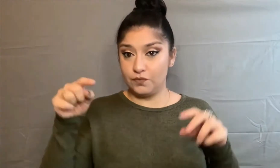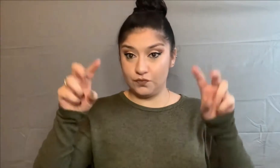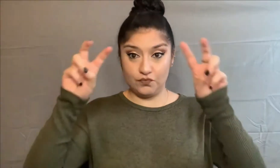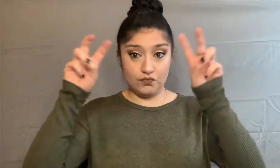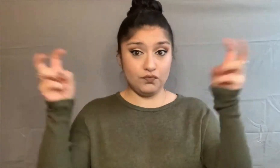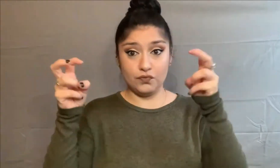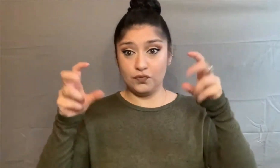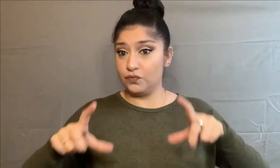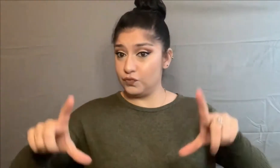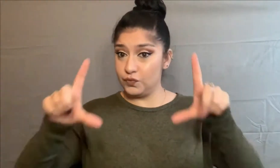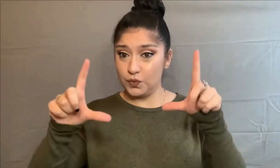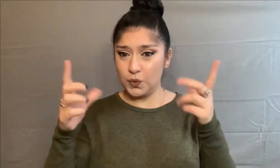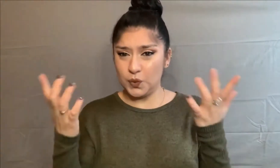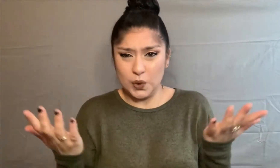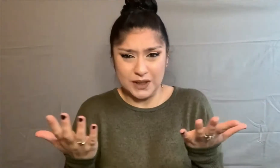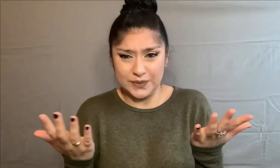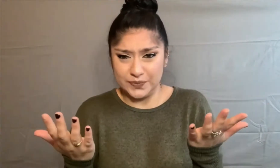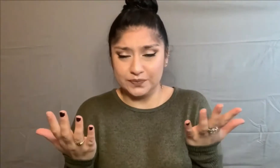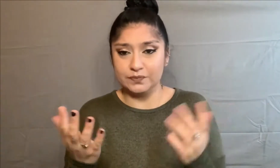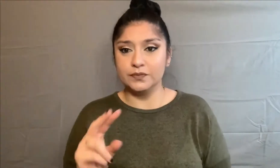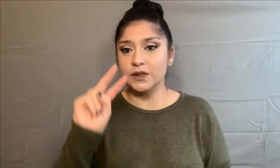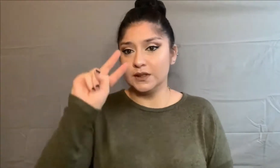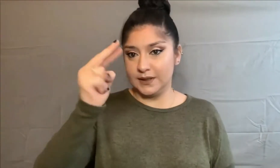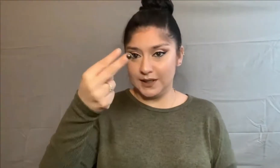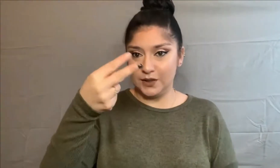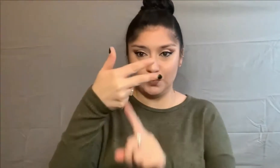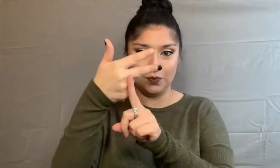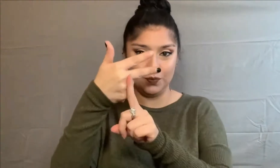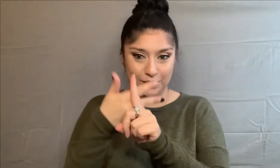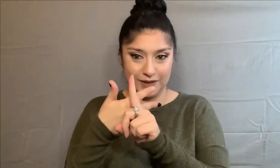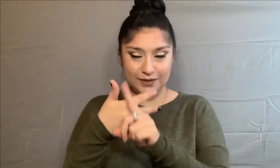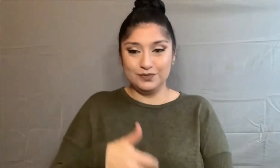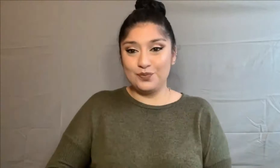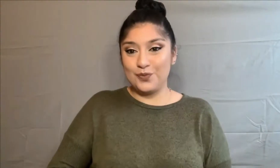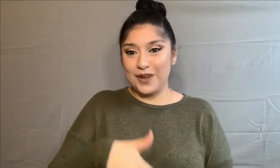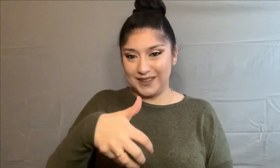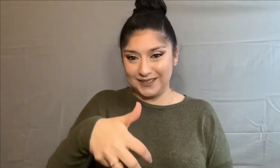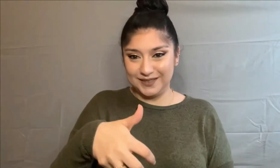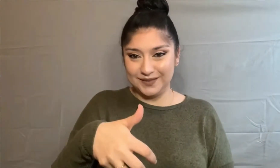The purpose of this video is to discuss the second trimester(months 4 , 5 and 6 of pregnancy).